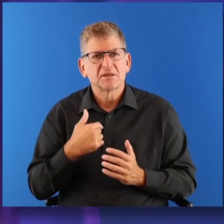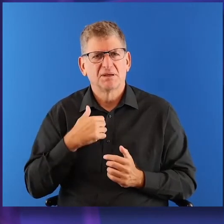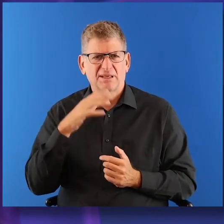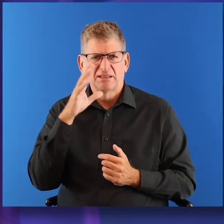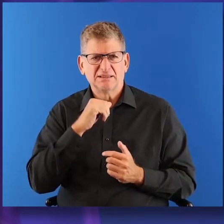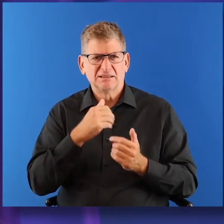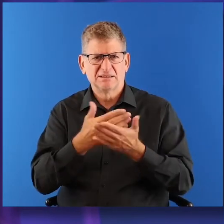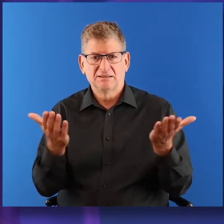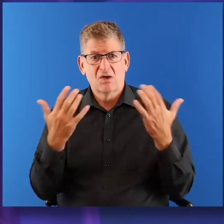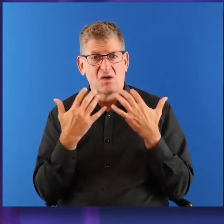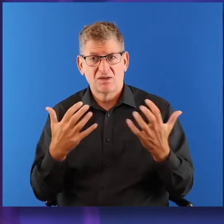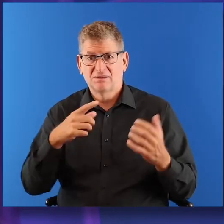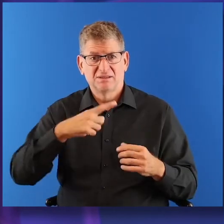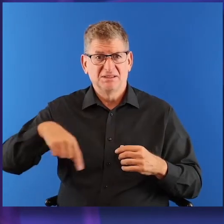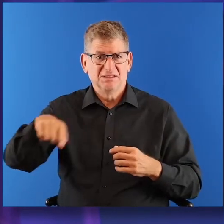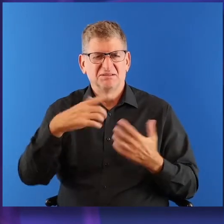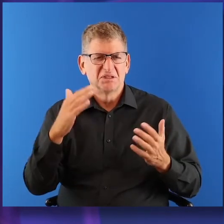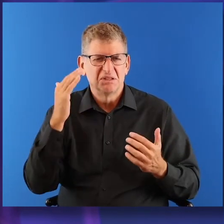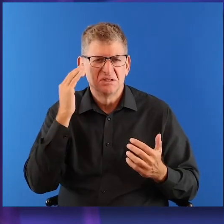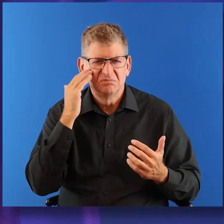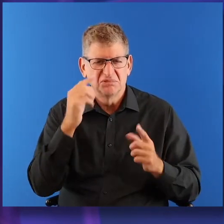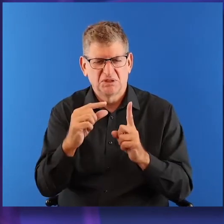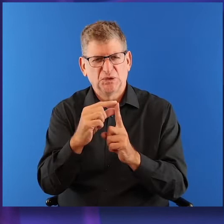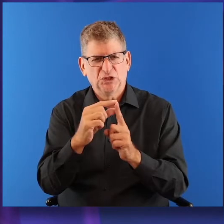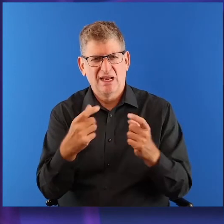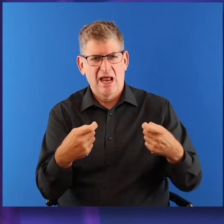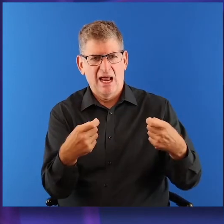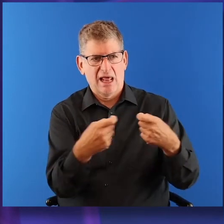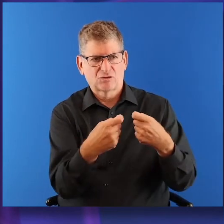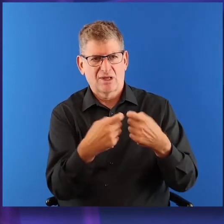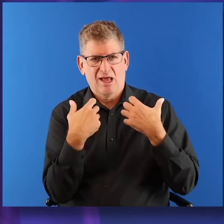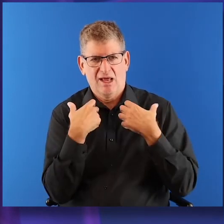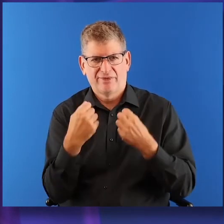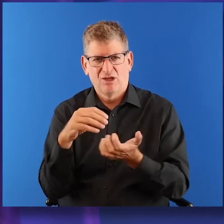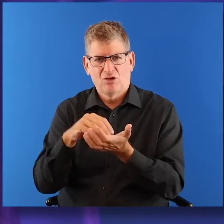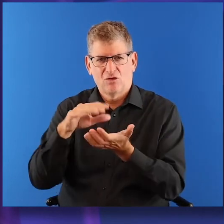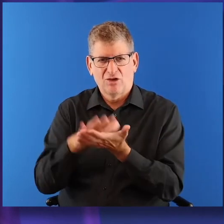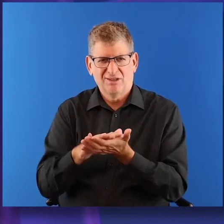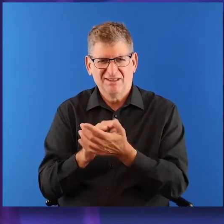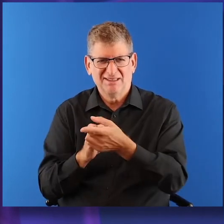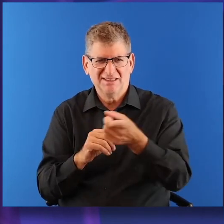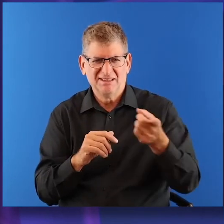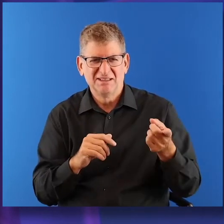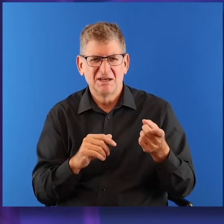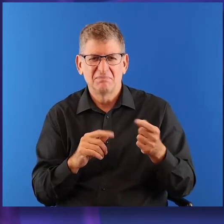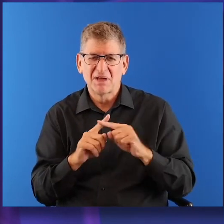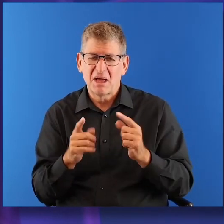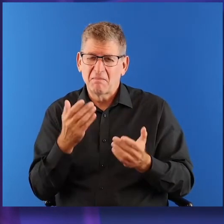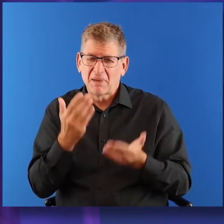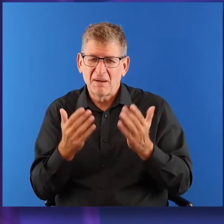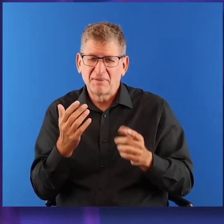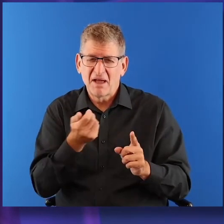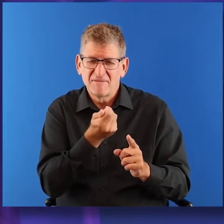in our audience has, of course, heard the term electronic health record, but maybe only a few are really